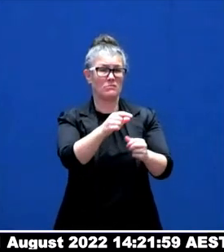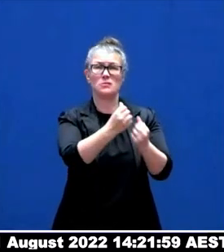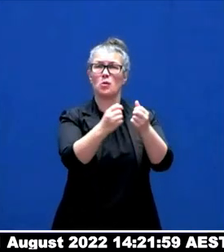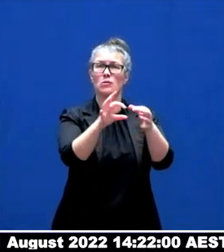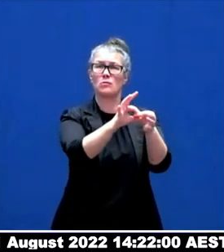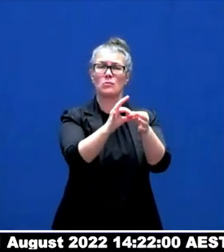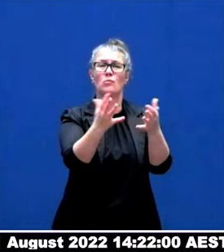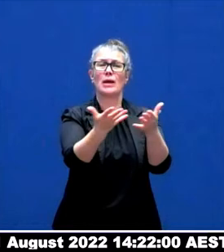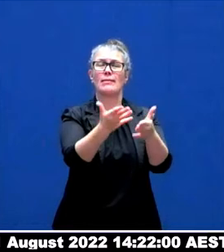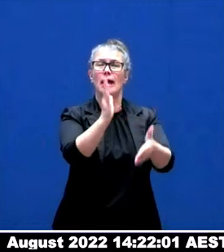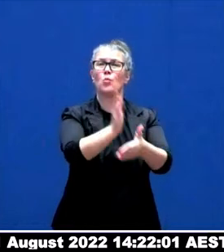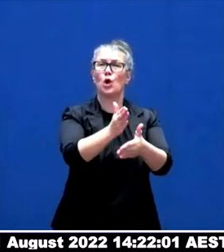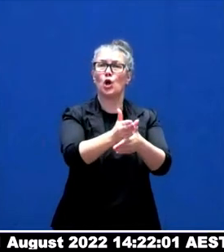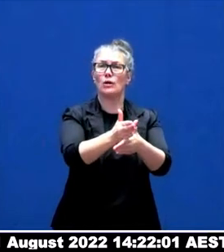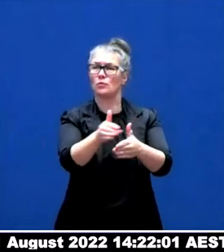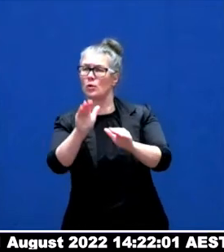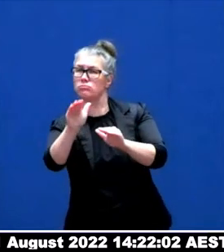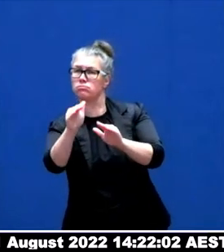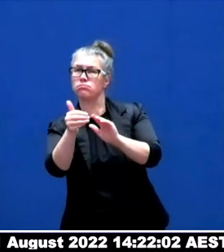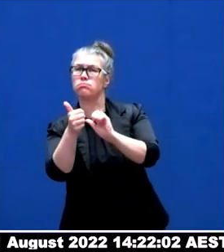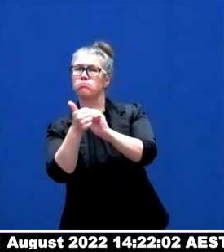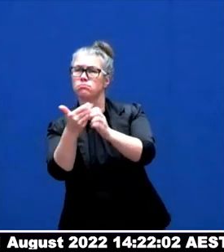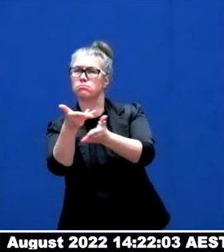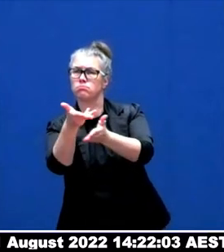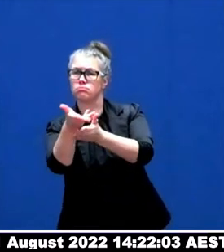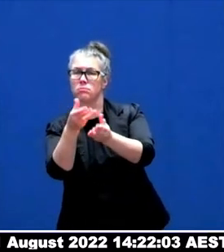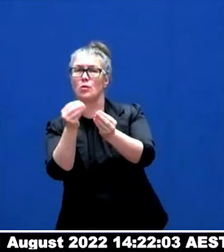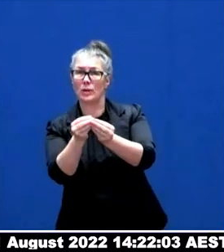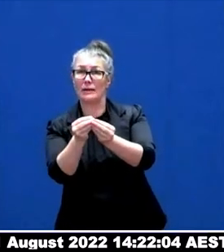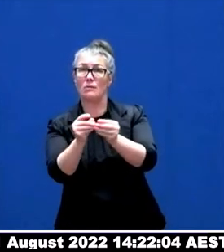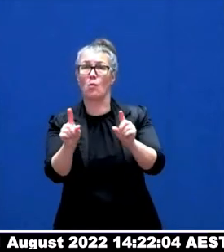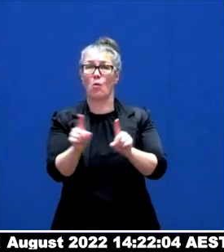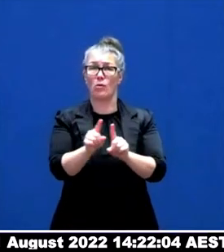coordinator. We would also make a notification to the Commission, the Quality